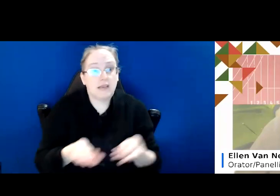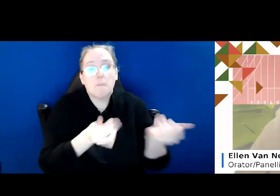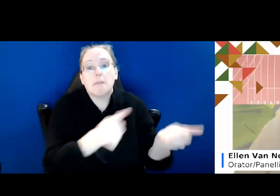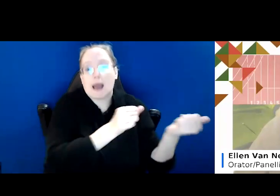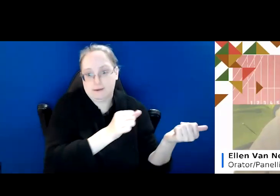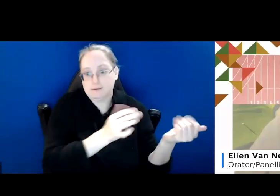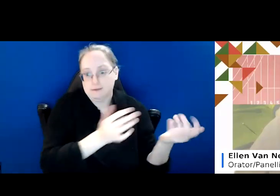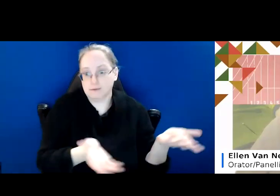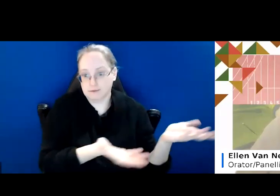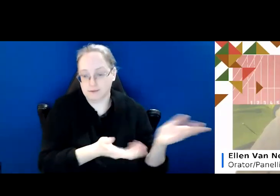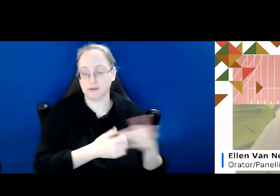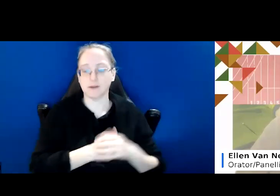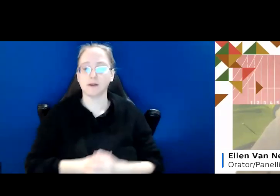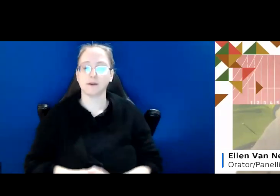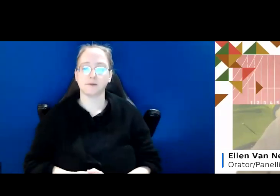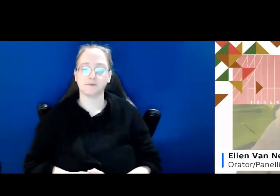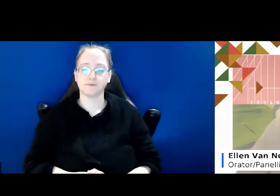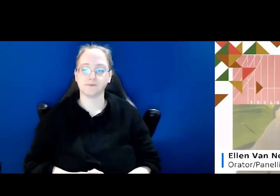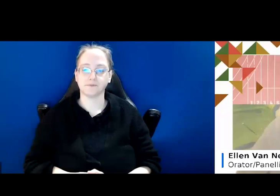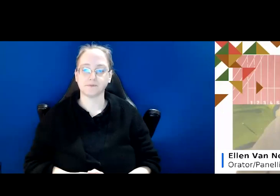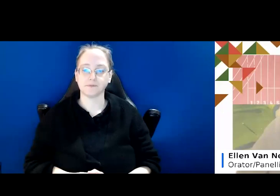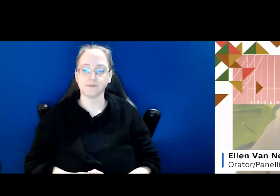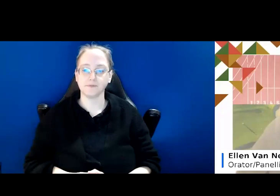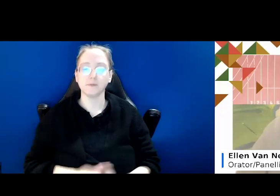the sporting traditions that Australia is so attached to,